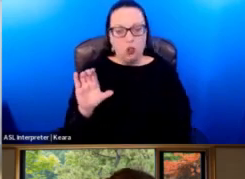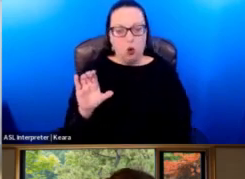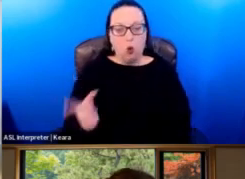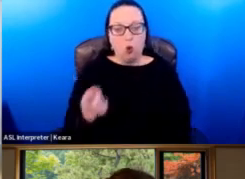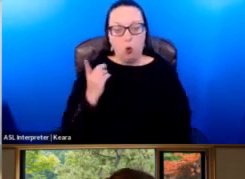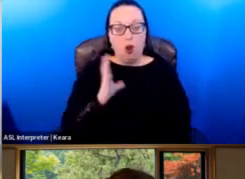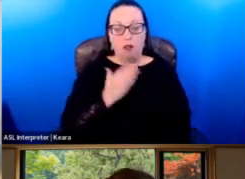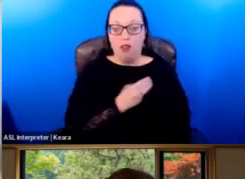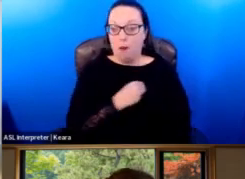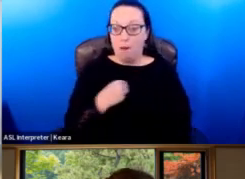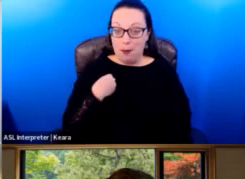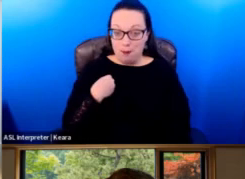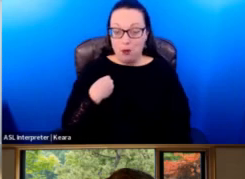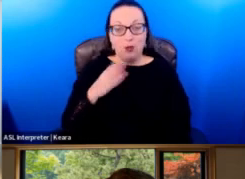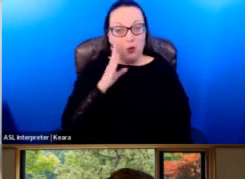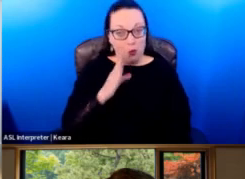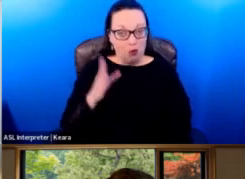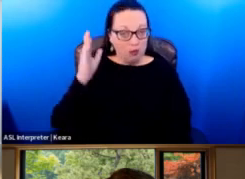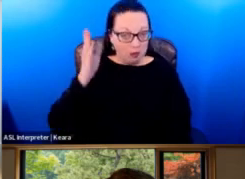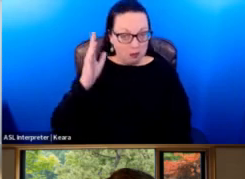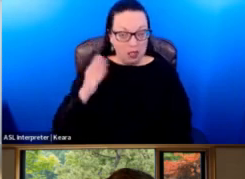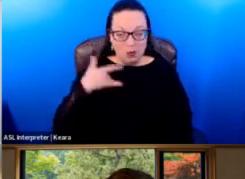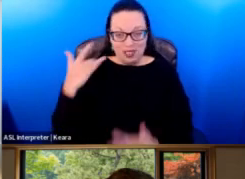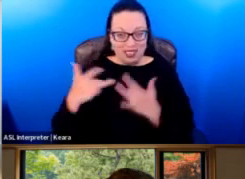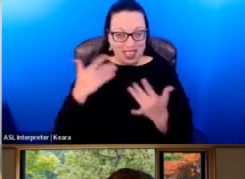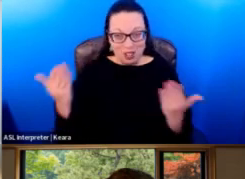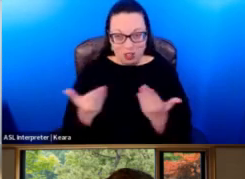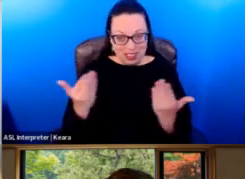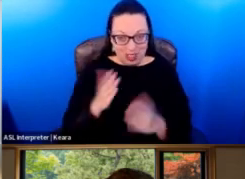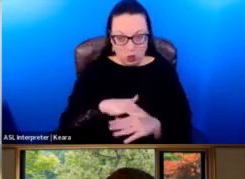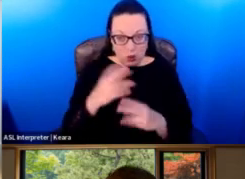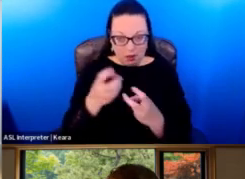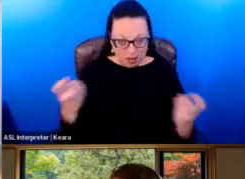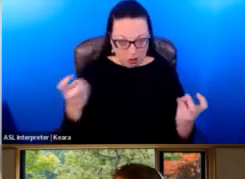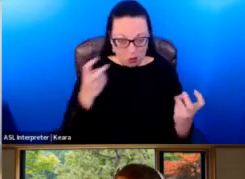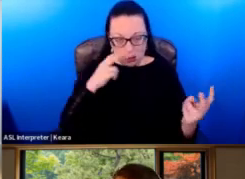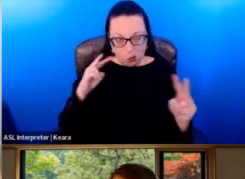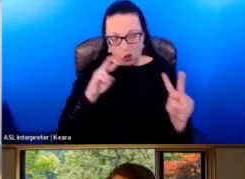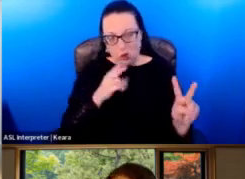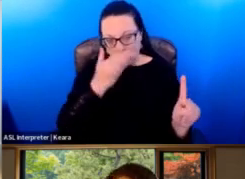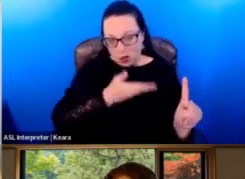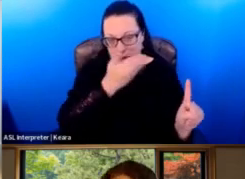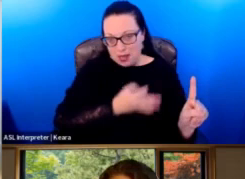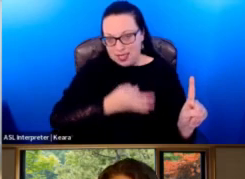excited that she's on the panel. And we really look to our workgroup members as experts in the field as our eyes and ears